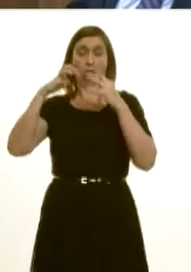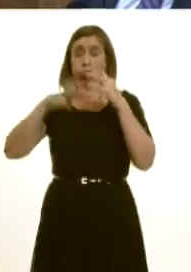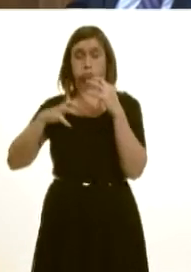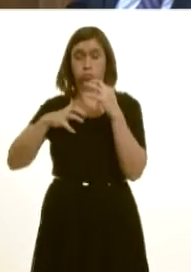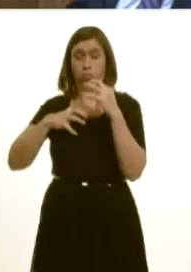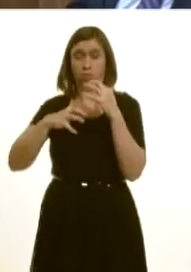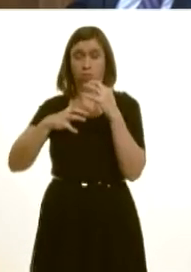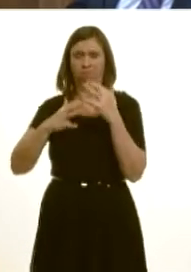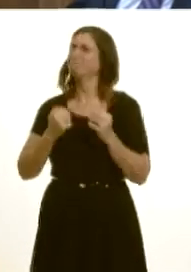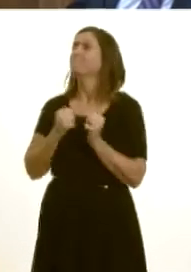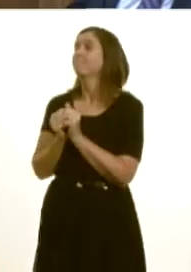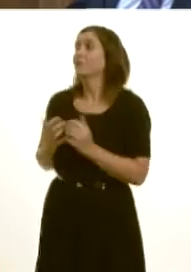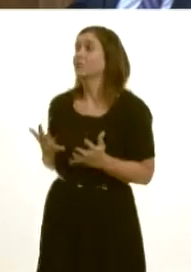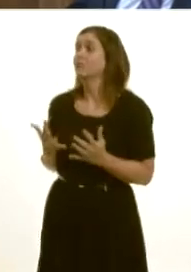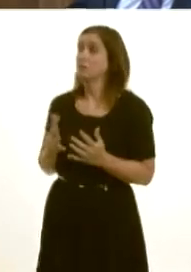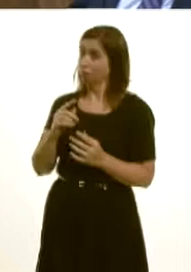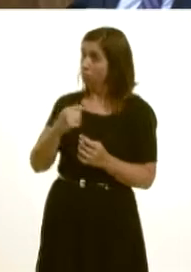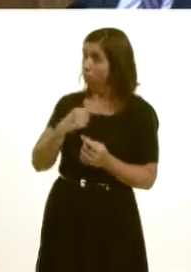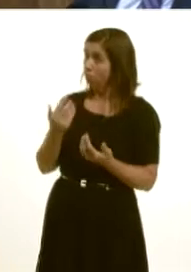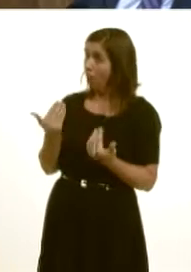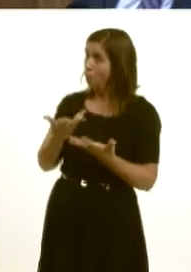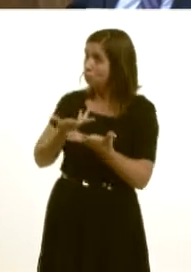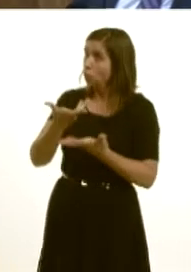although we are more than happy, of course, to talk to it, and I know that an invitation